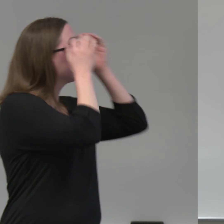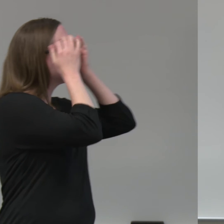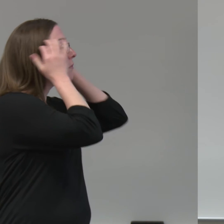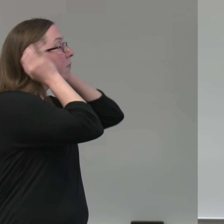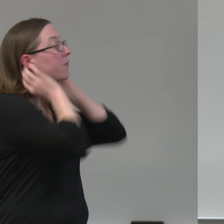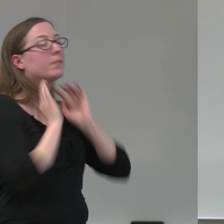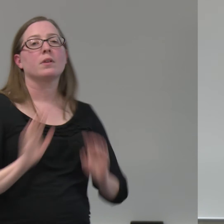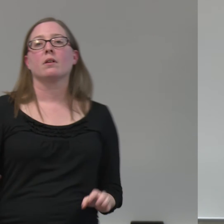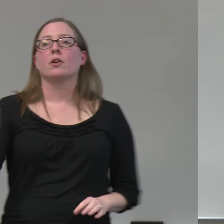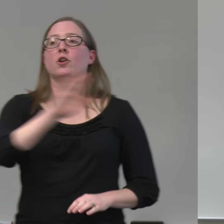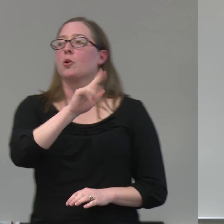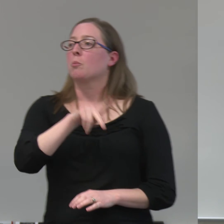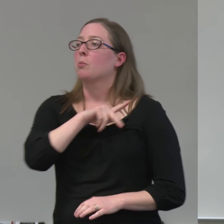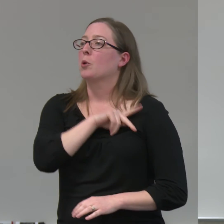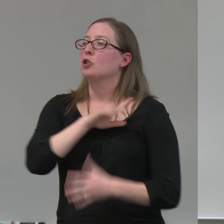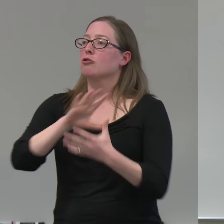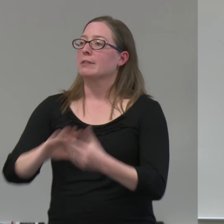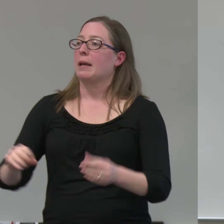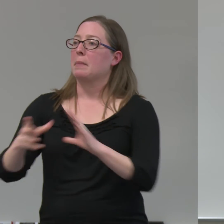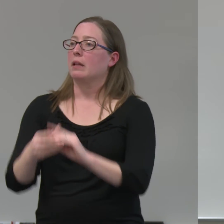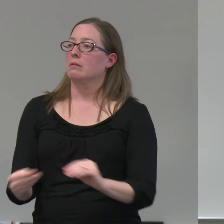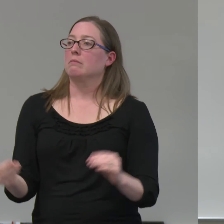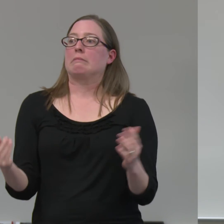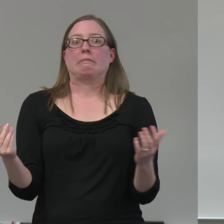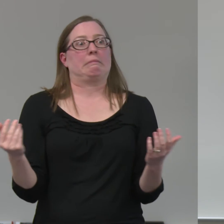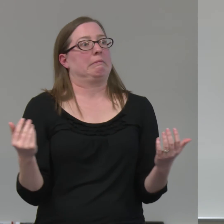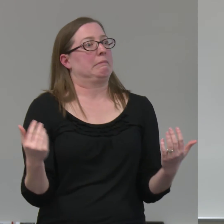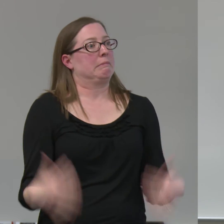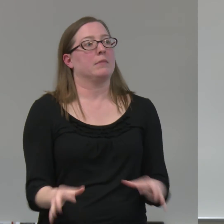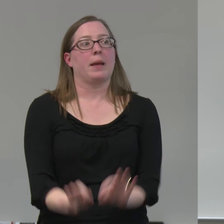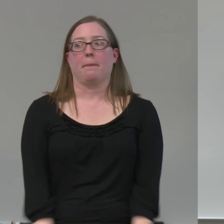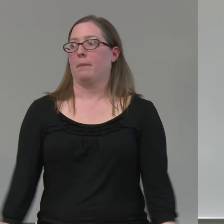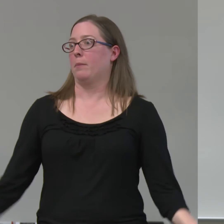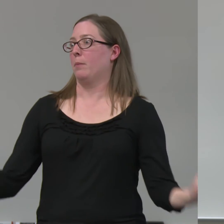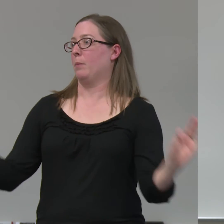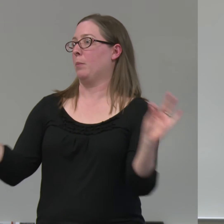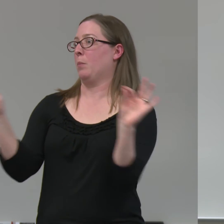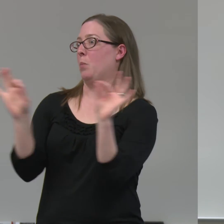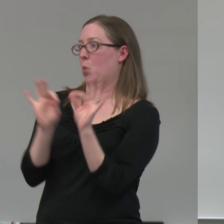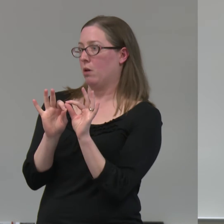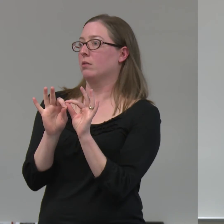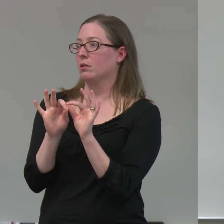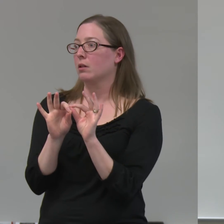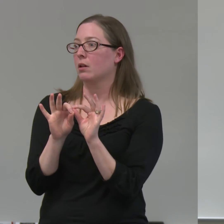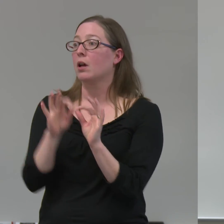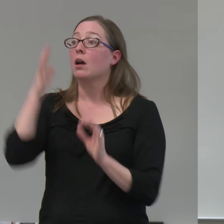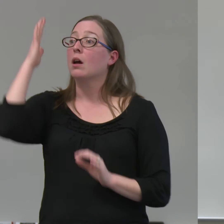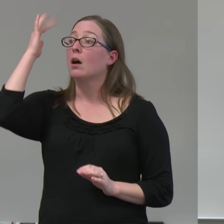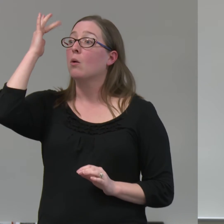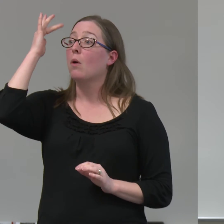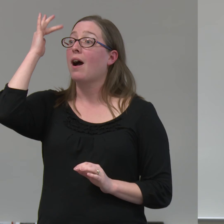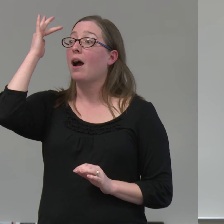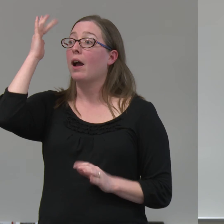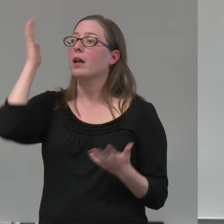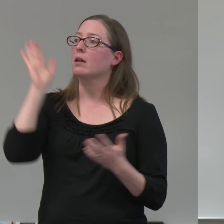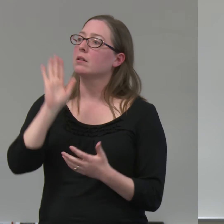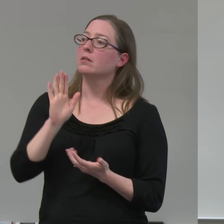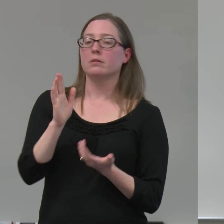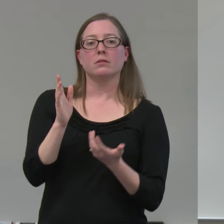OK. The personal statement, very important part of your application because it is a picture of you, right,